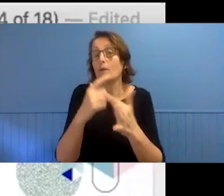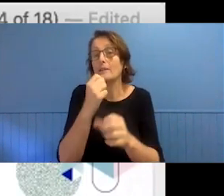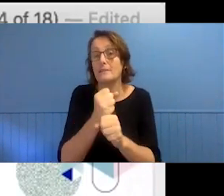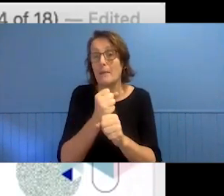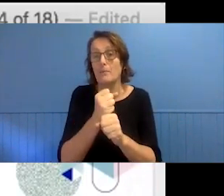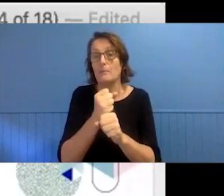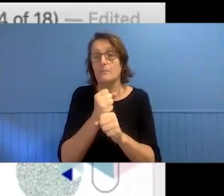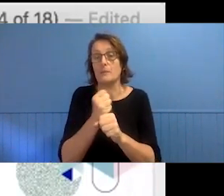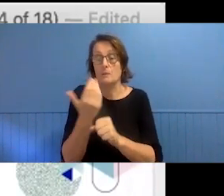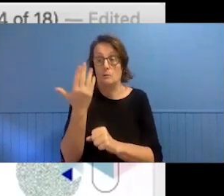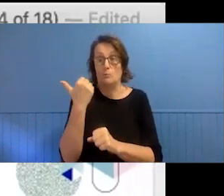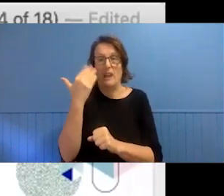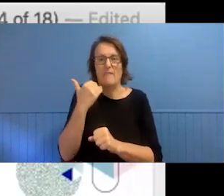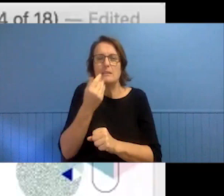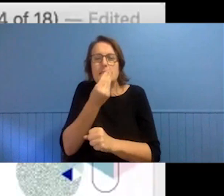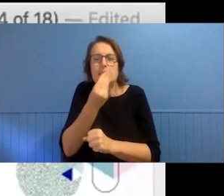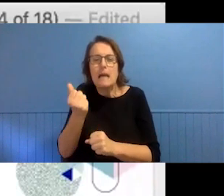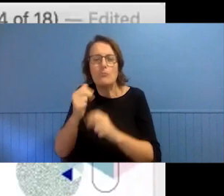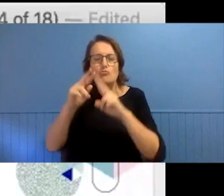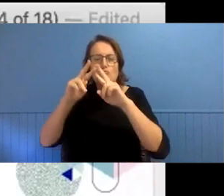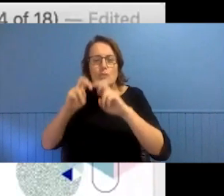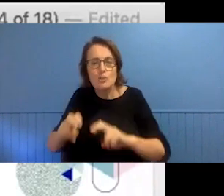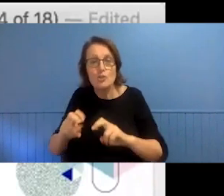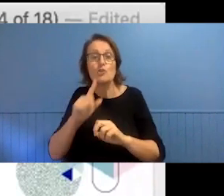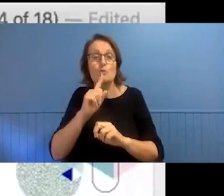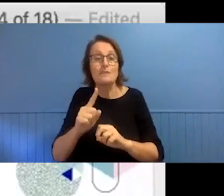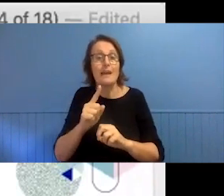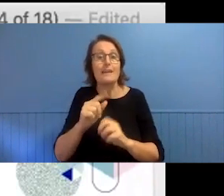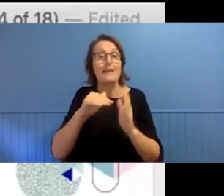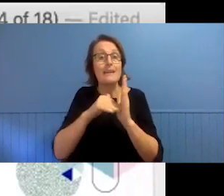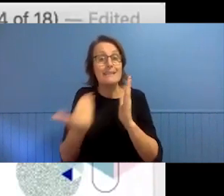this time to sample something new. So we had one person tell us that